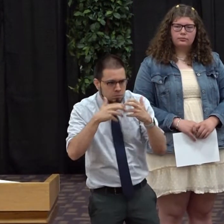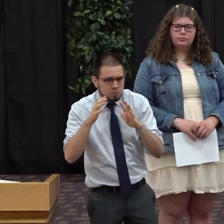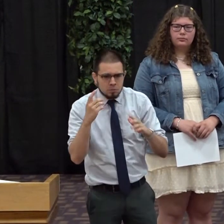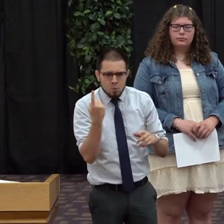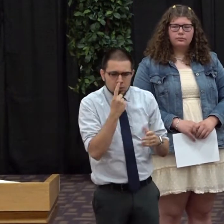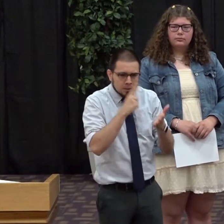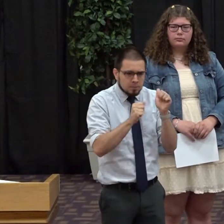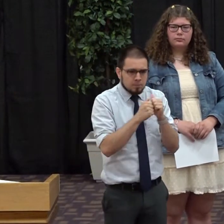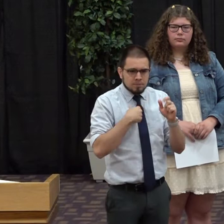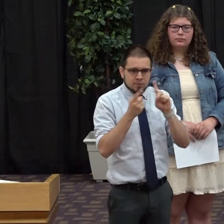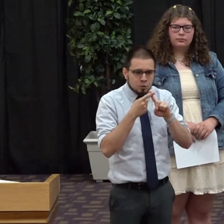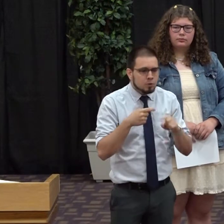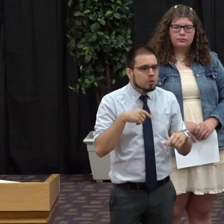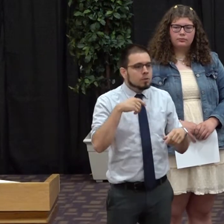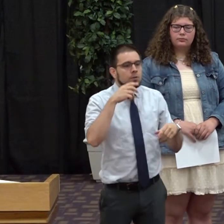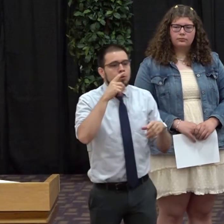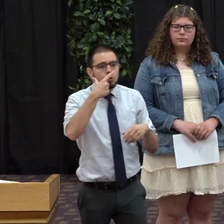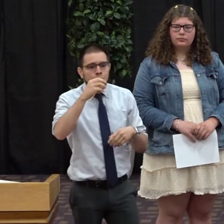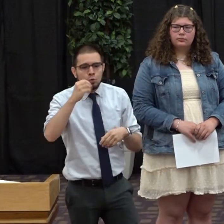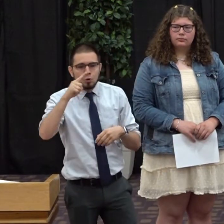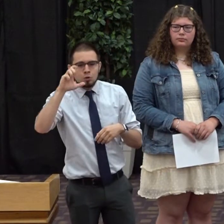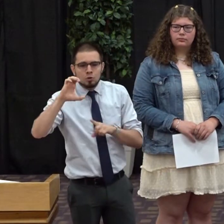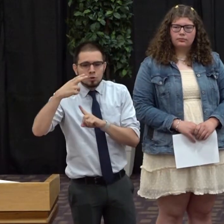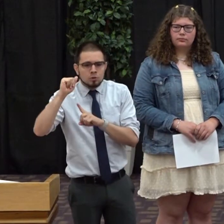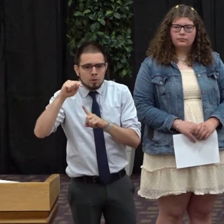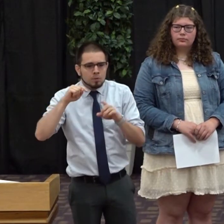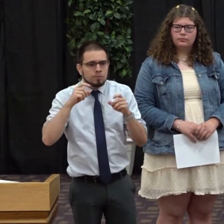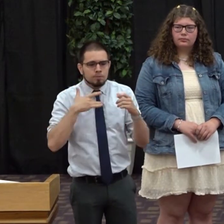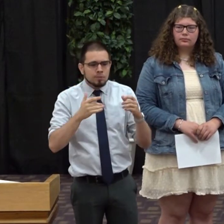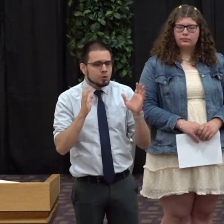Making sure that everything was set and ready to go. And checking in with me.